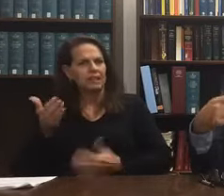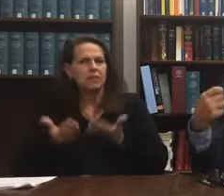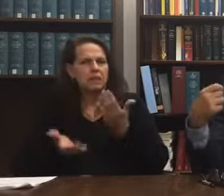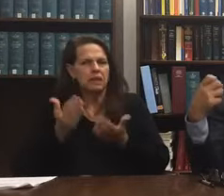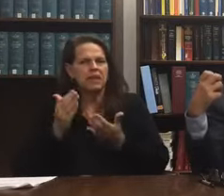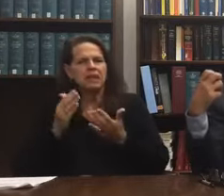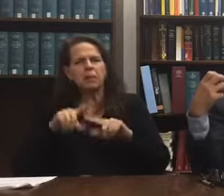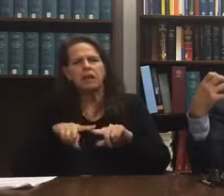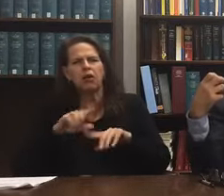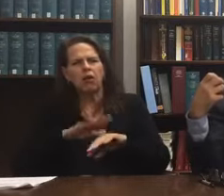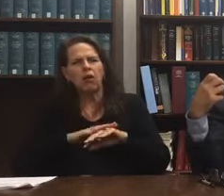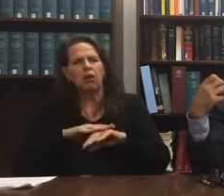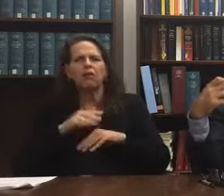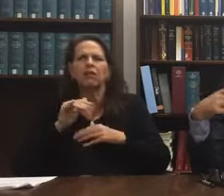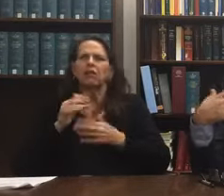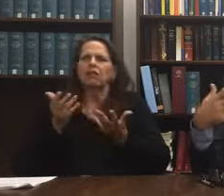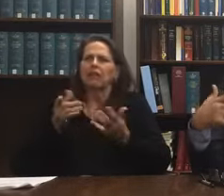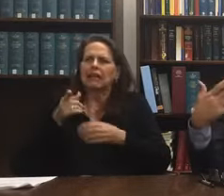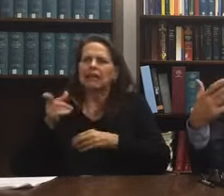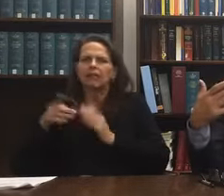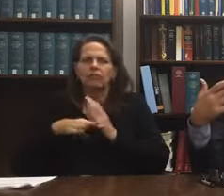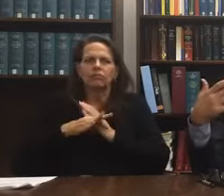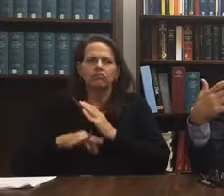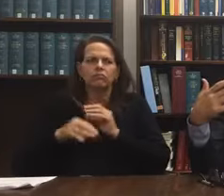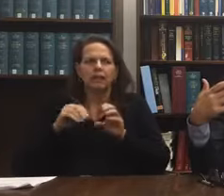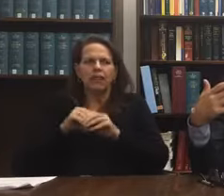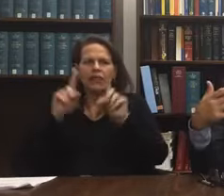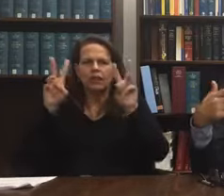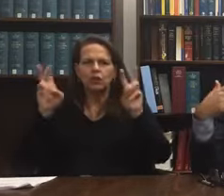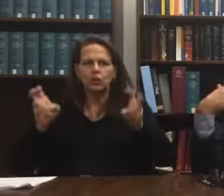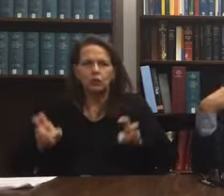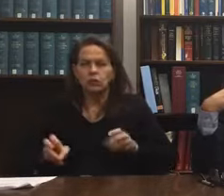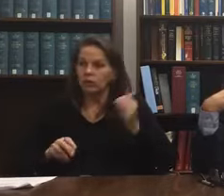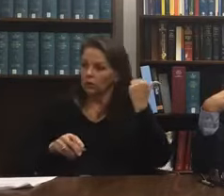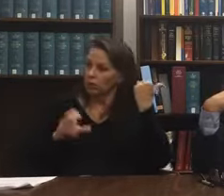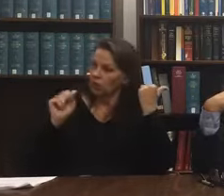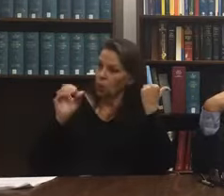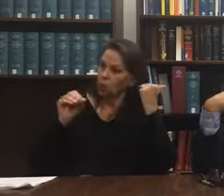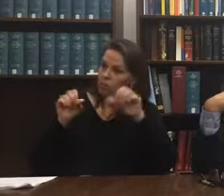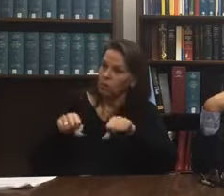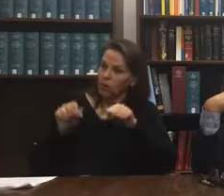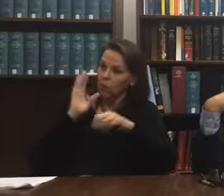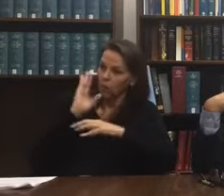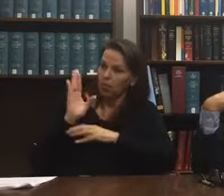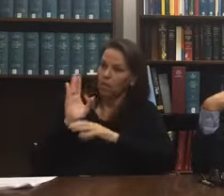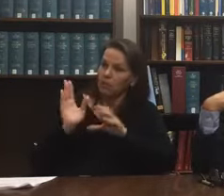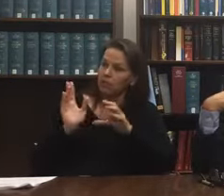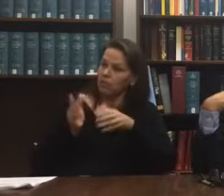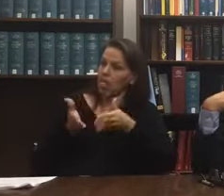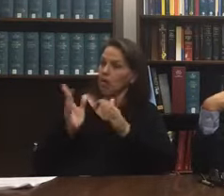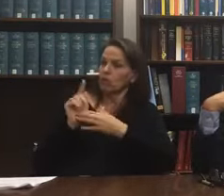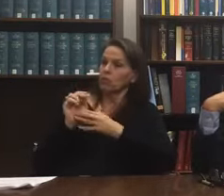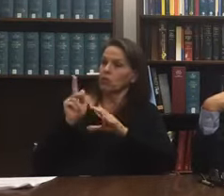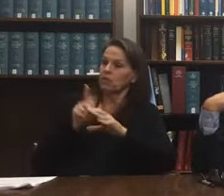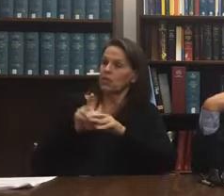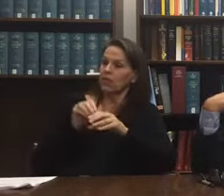how well versed they are and the issues and your and your children would potentially be allowed to participate in the hearing if you chose or asked them